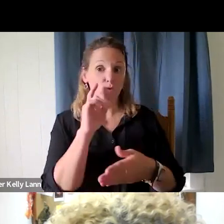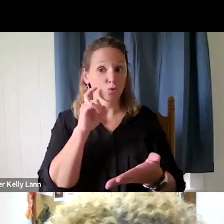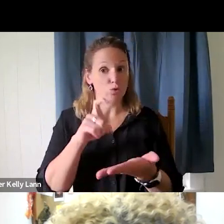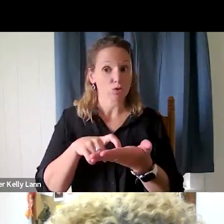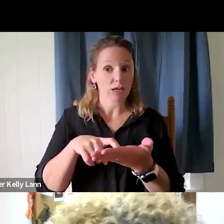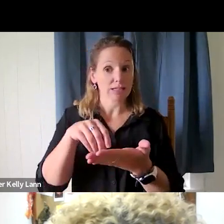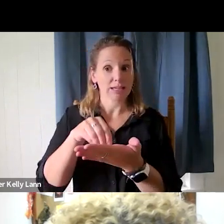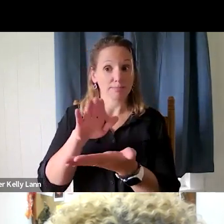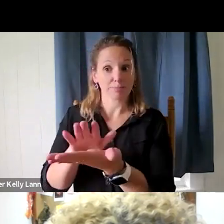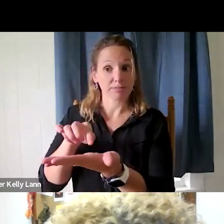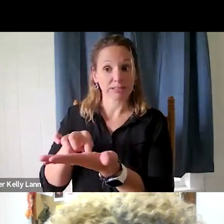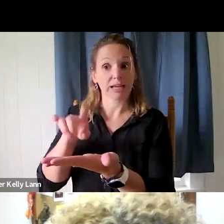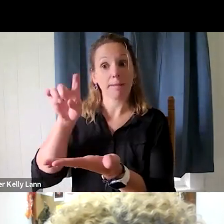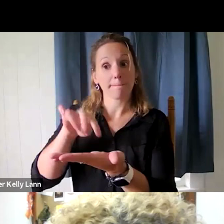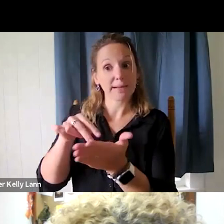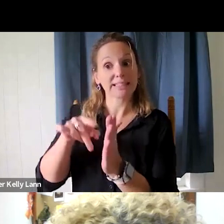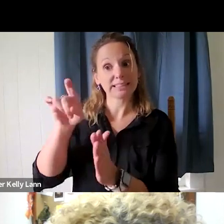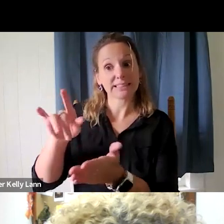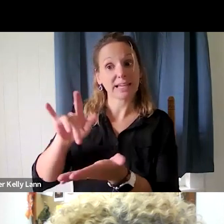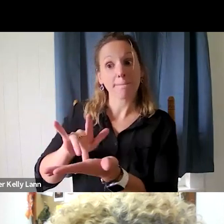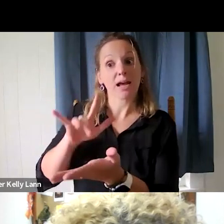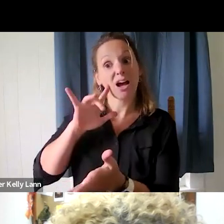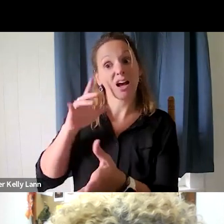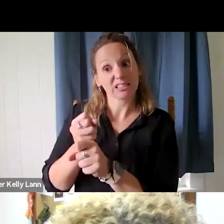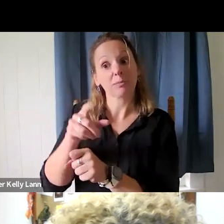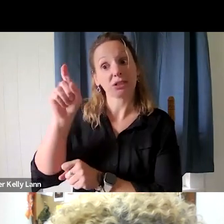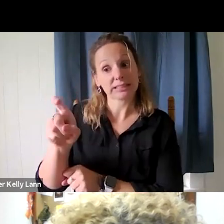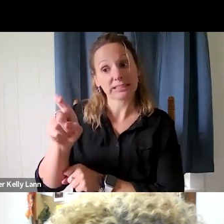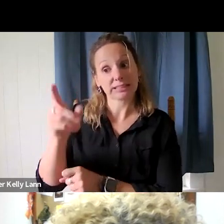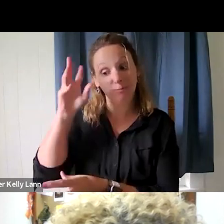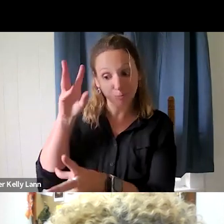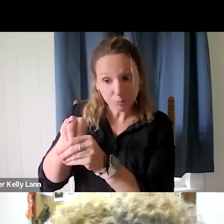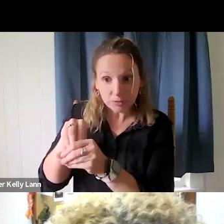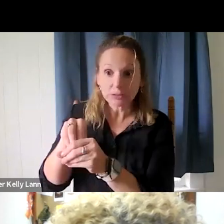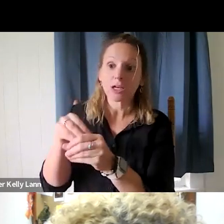it really needs to be addressed in the medical summary report so that you have the opportunity